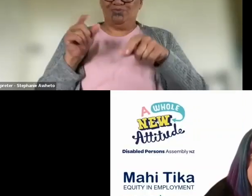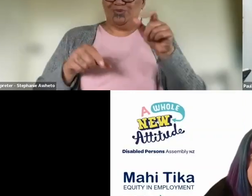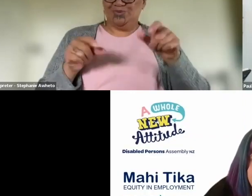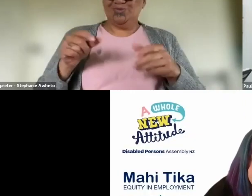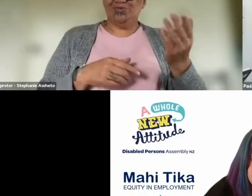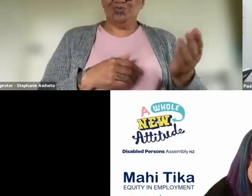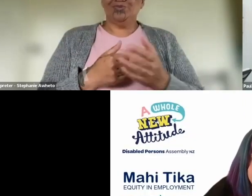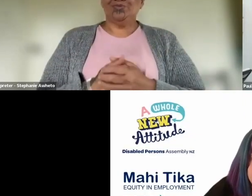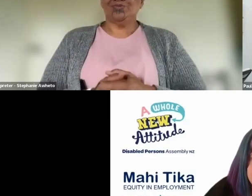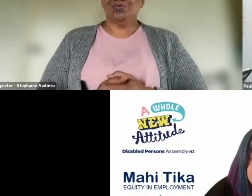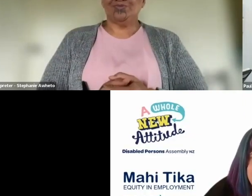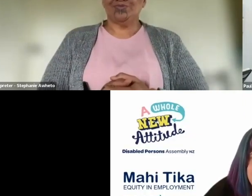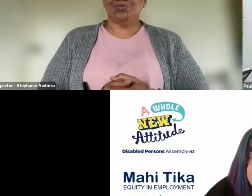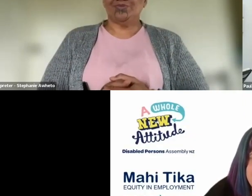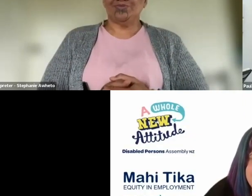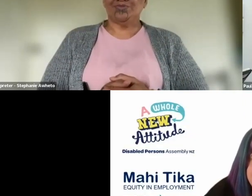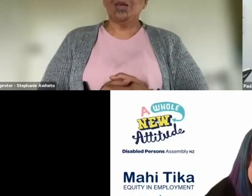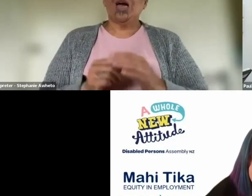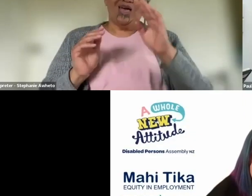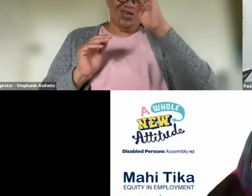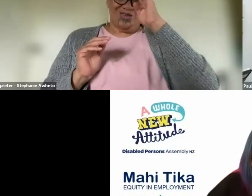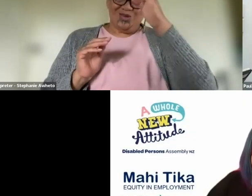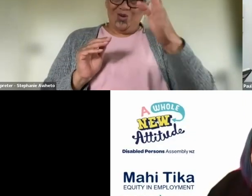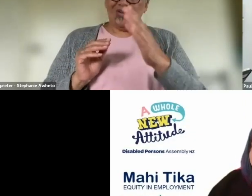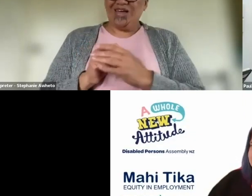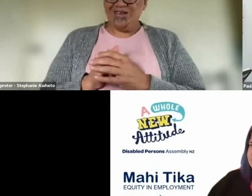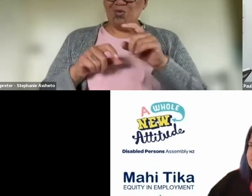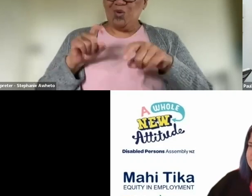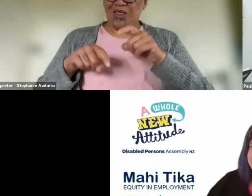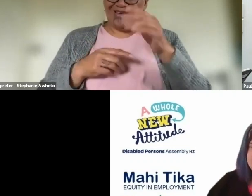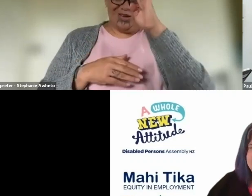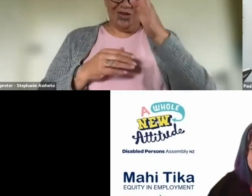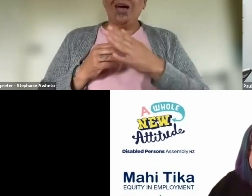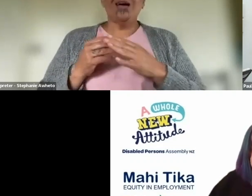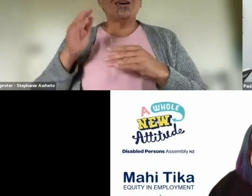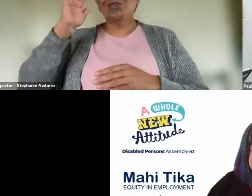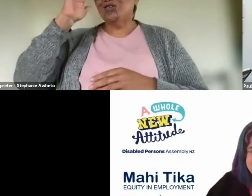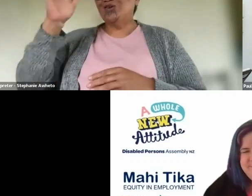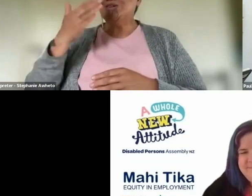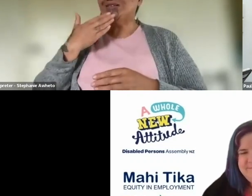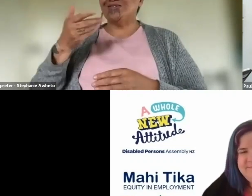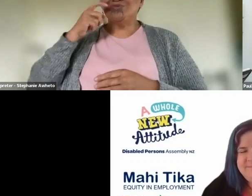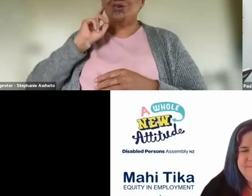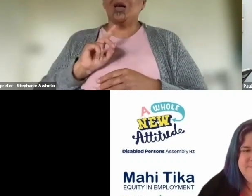Kia ora Paula. Kia ora Prudence E nga mana,